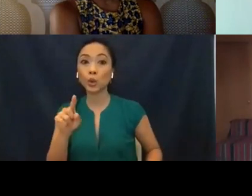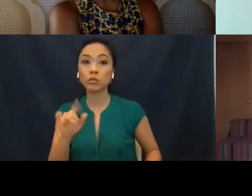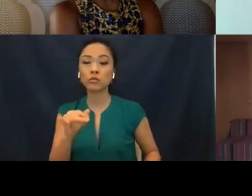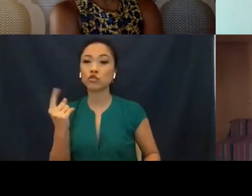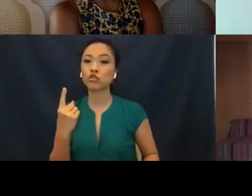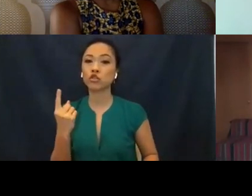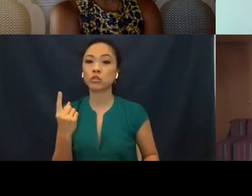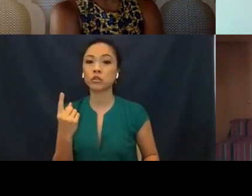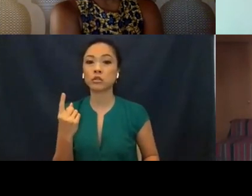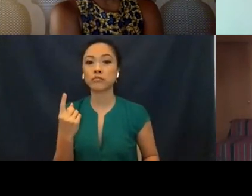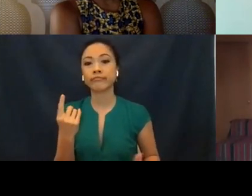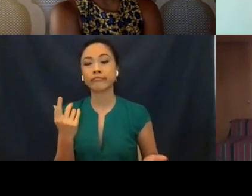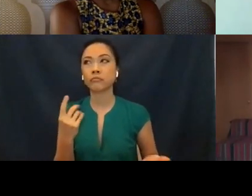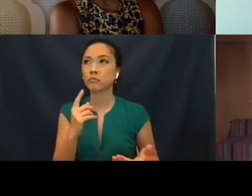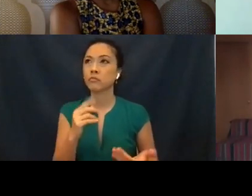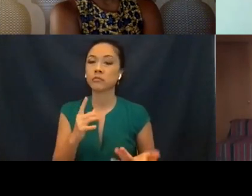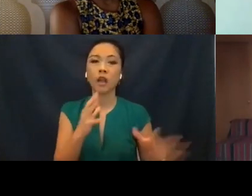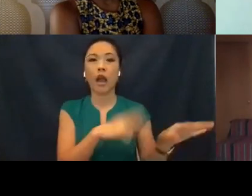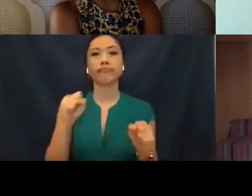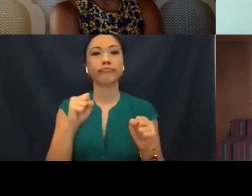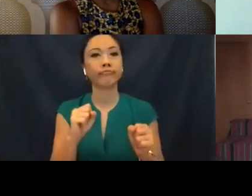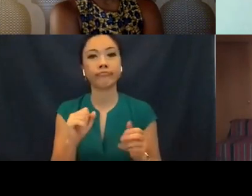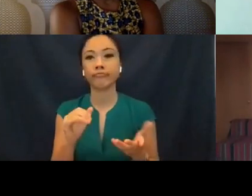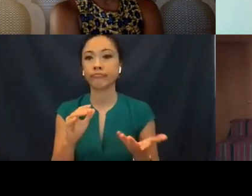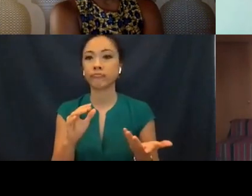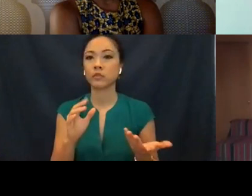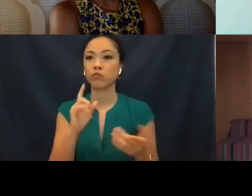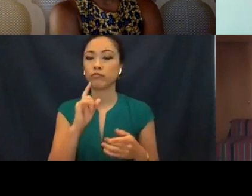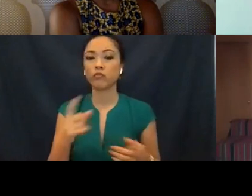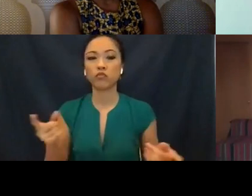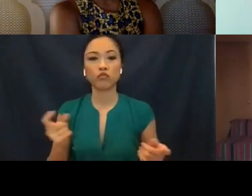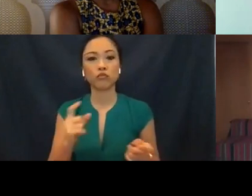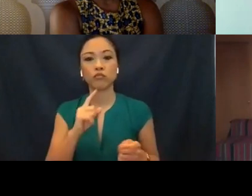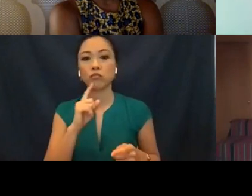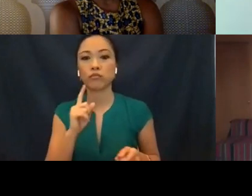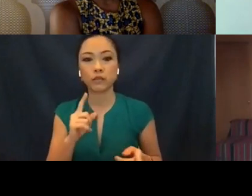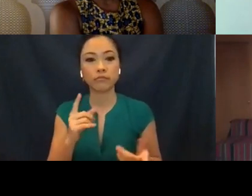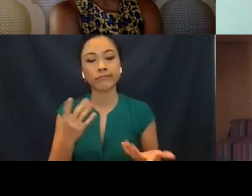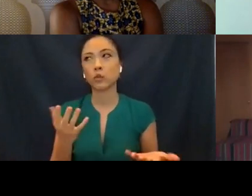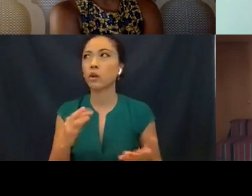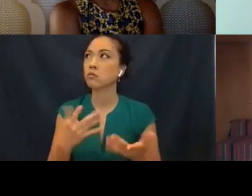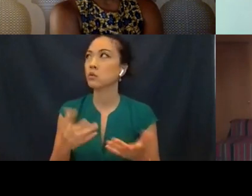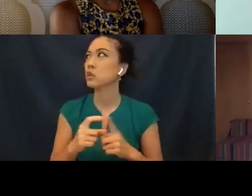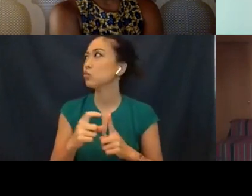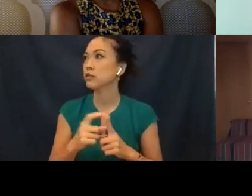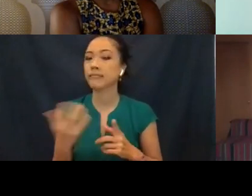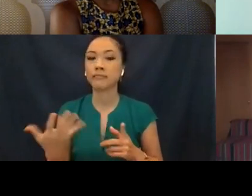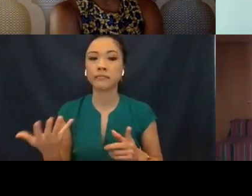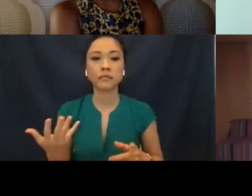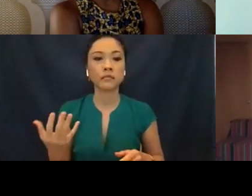shouldn't say leverage it has a negative connotation, but the basis or the foundation for those deep relationships is already there.